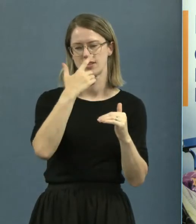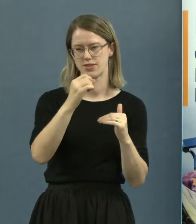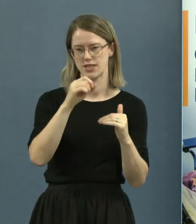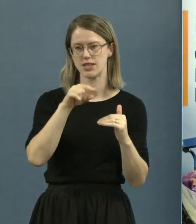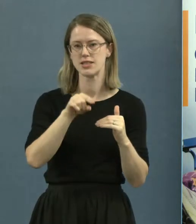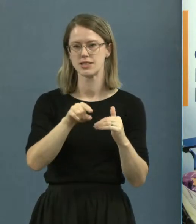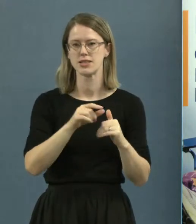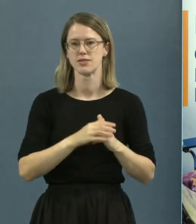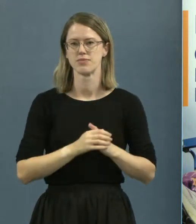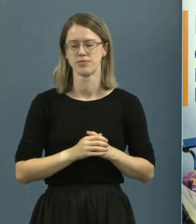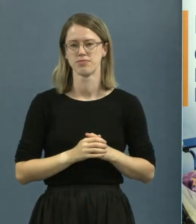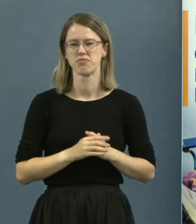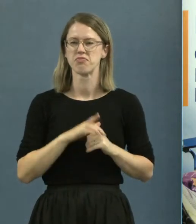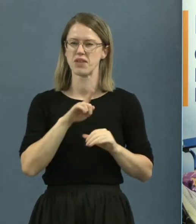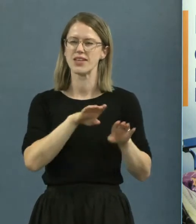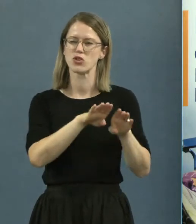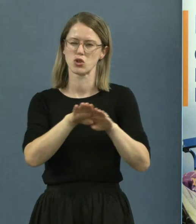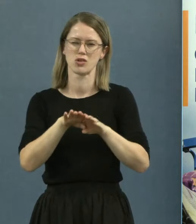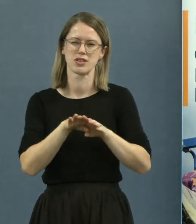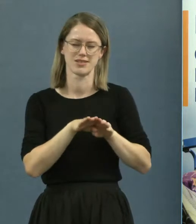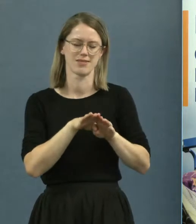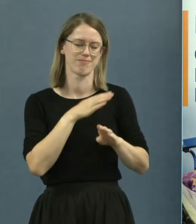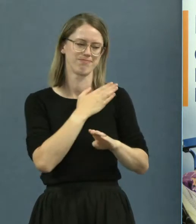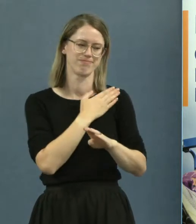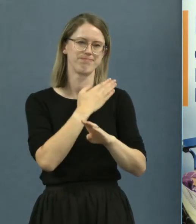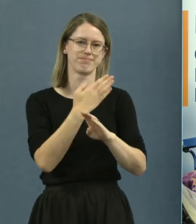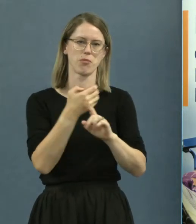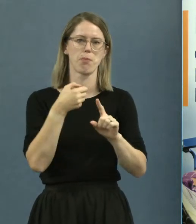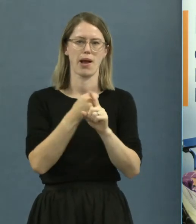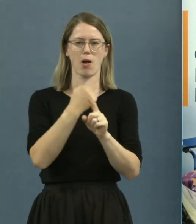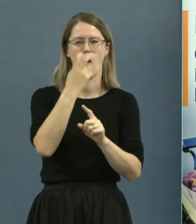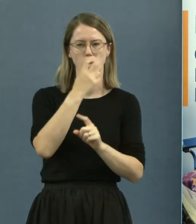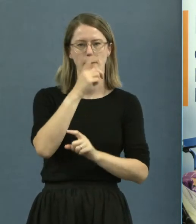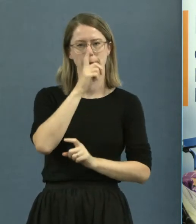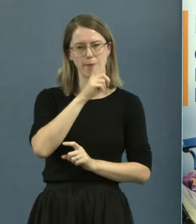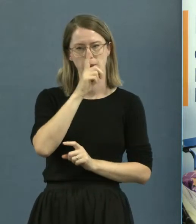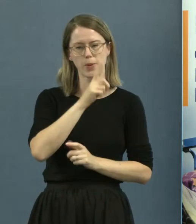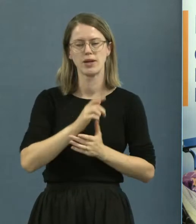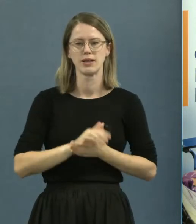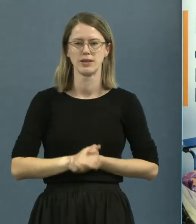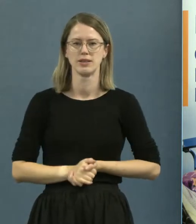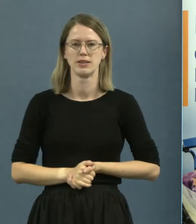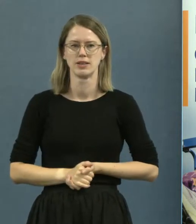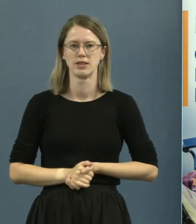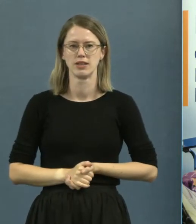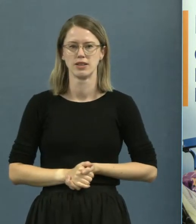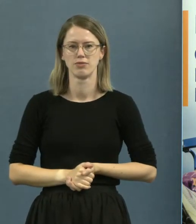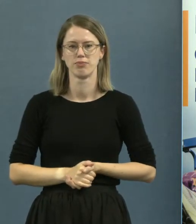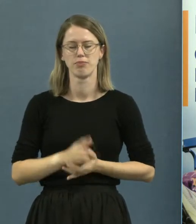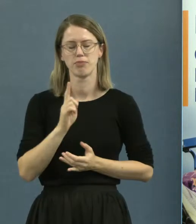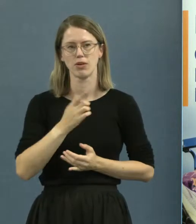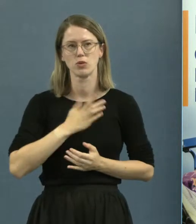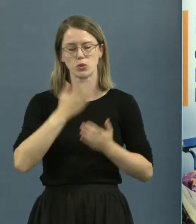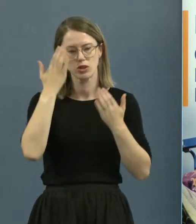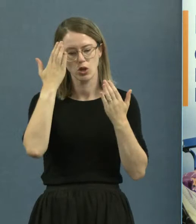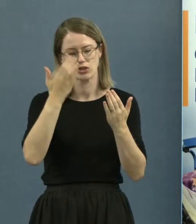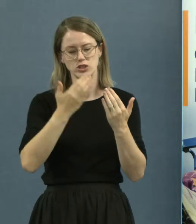70. And that certainly is consistent with what we have been seeing, and whilst, you